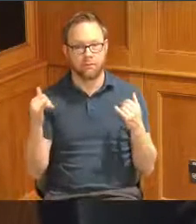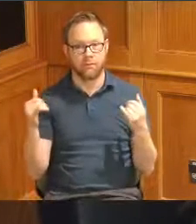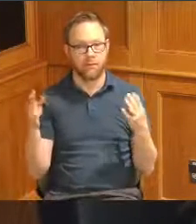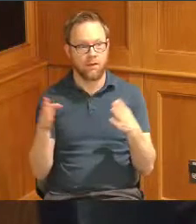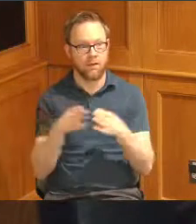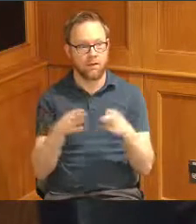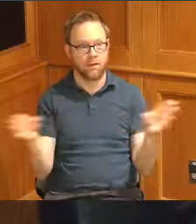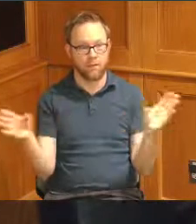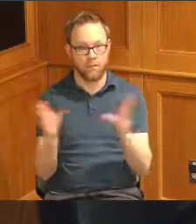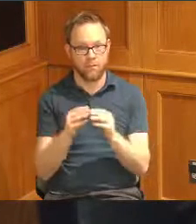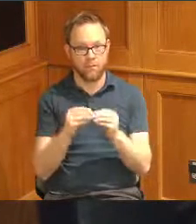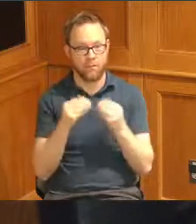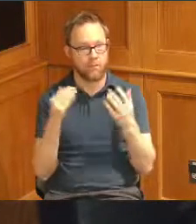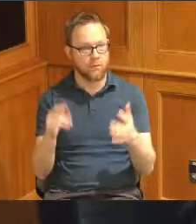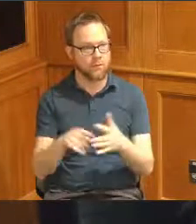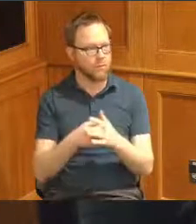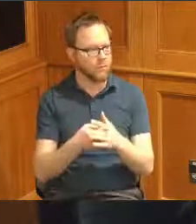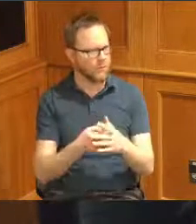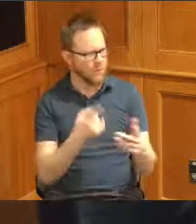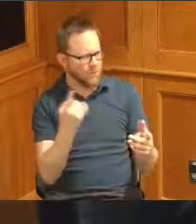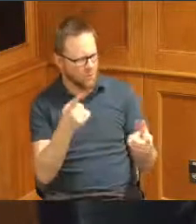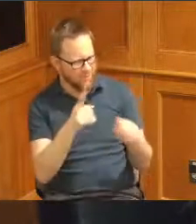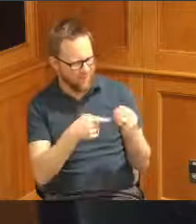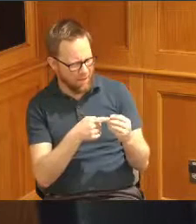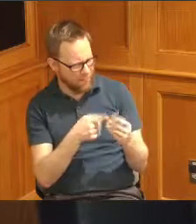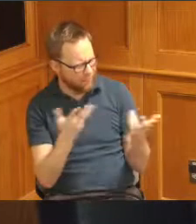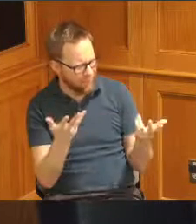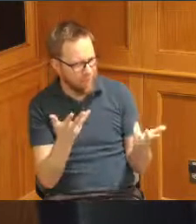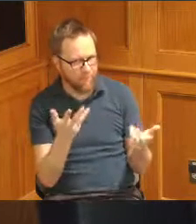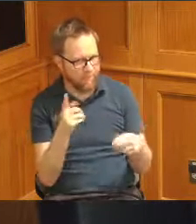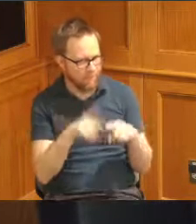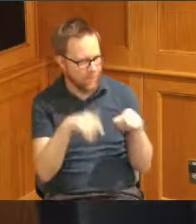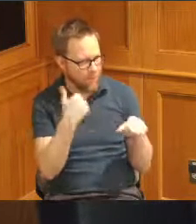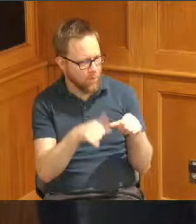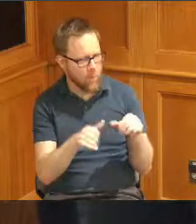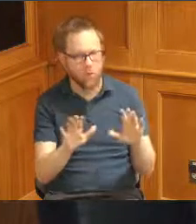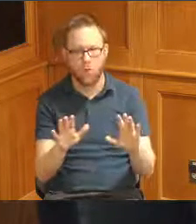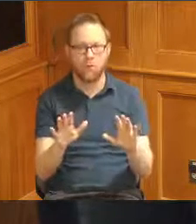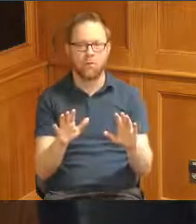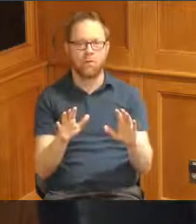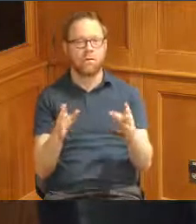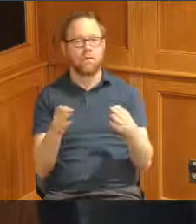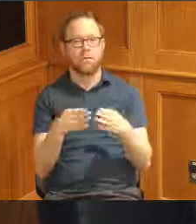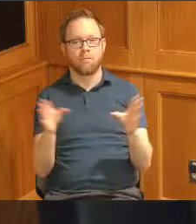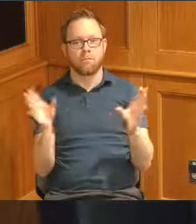I think is it something else I can't remember but we probably have public hearing we are running